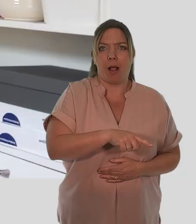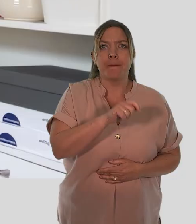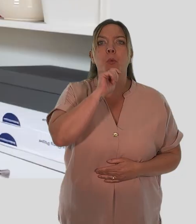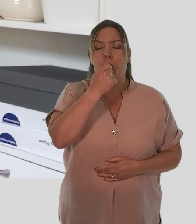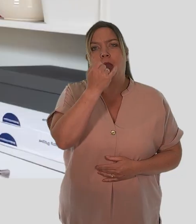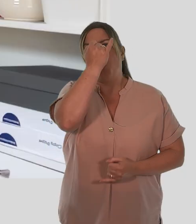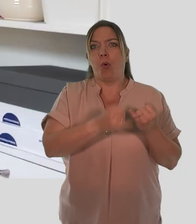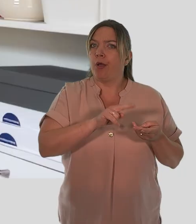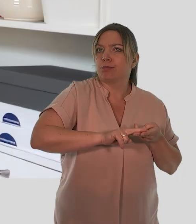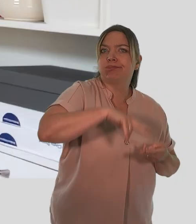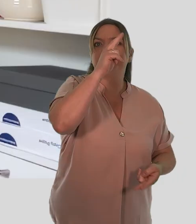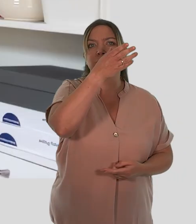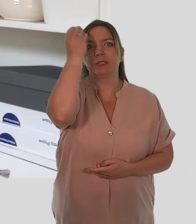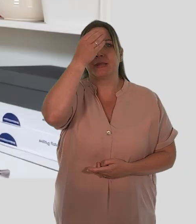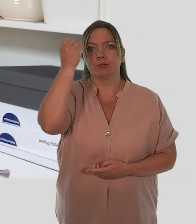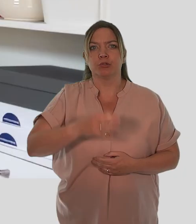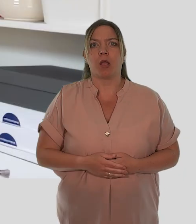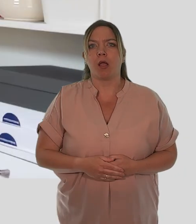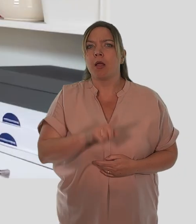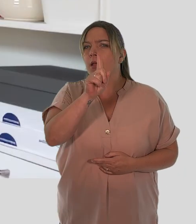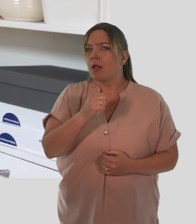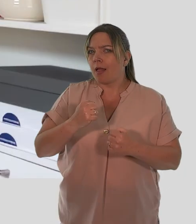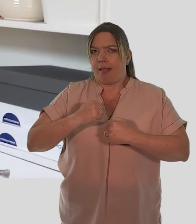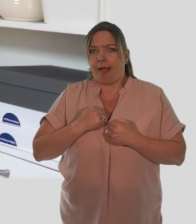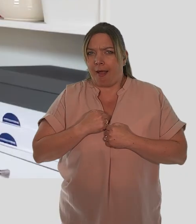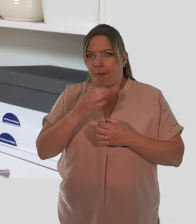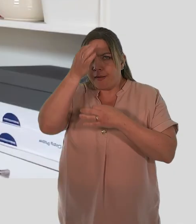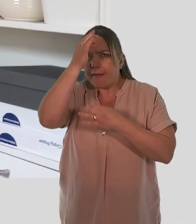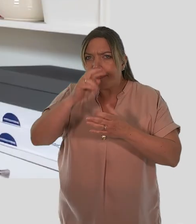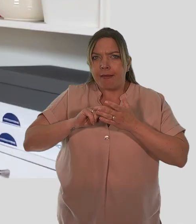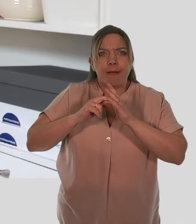on dementia from the Western Pacific Region found that 80% of this work